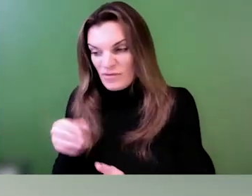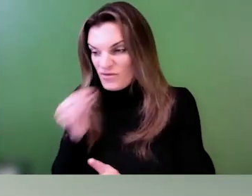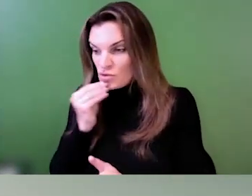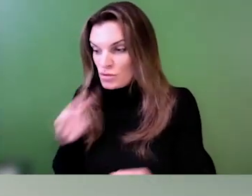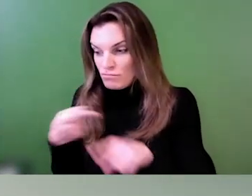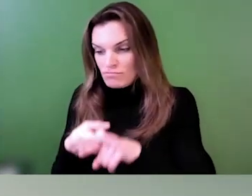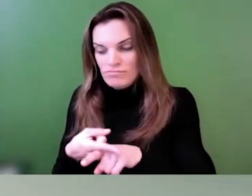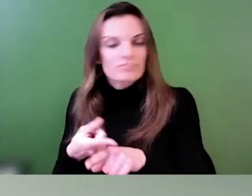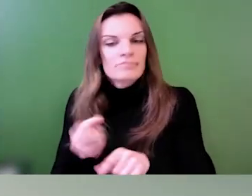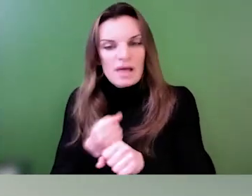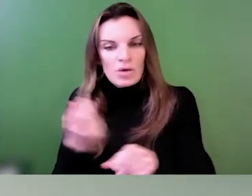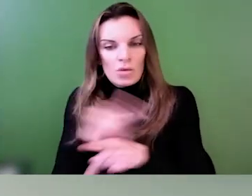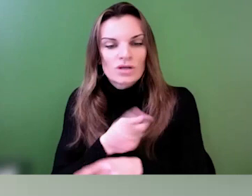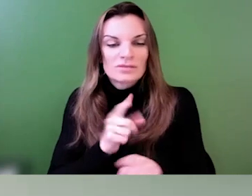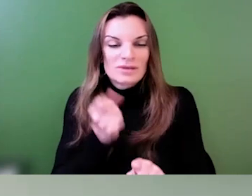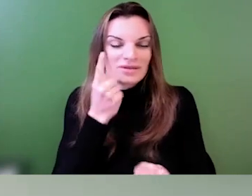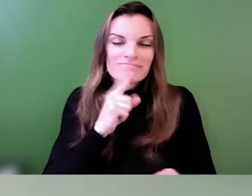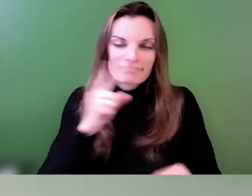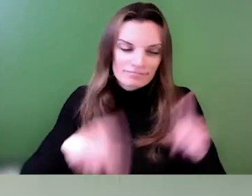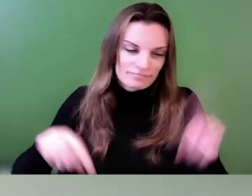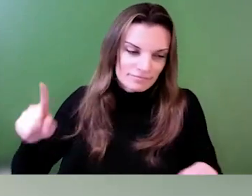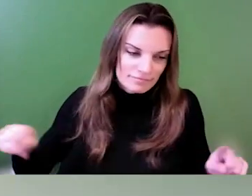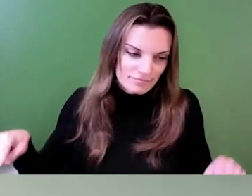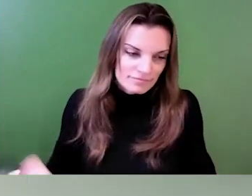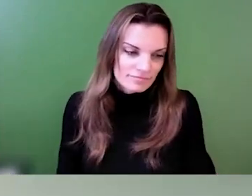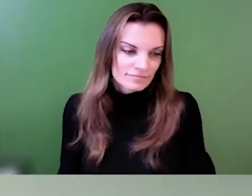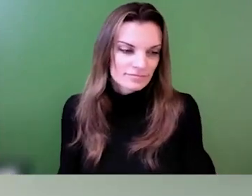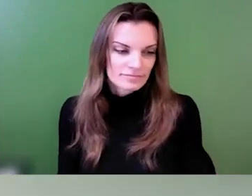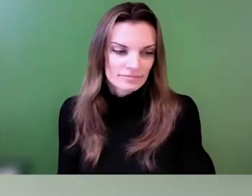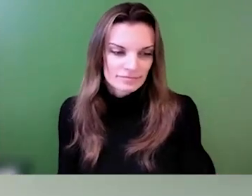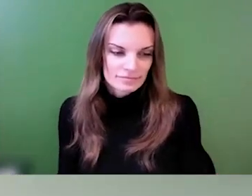person to person. That's just one example. And kind of the more common example of what we